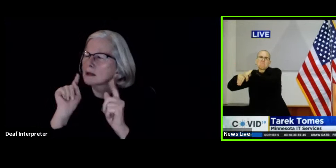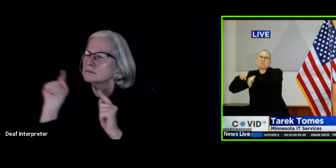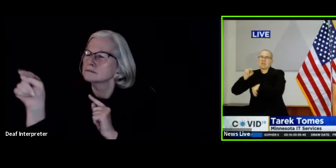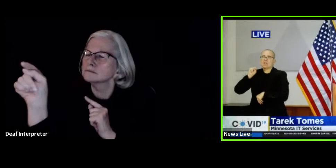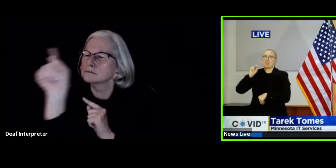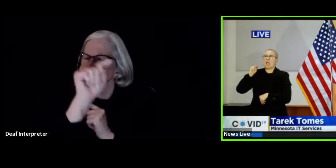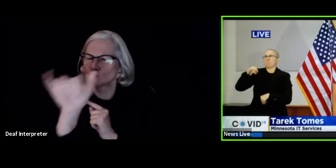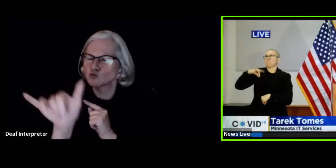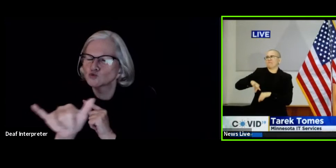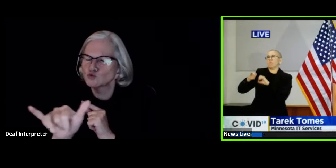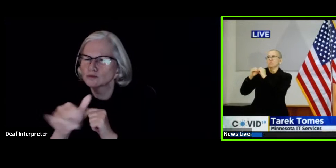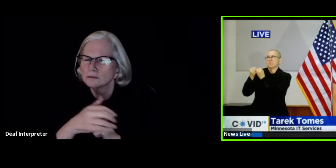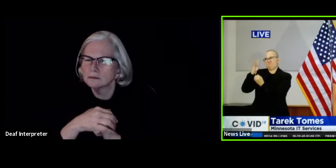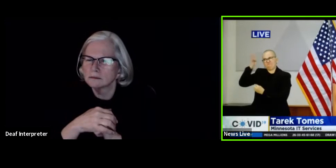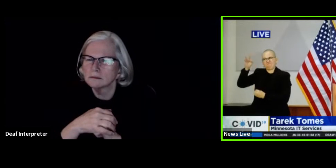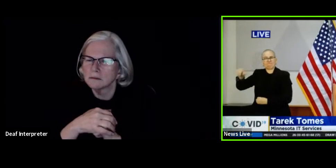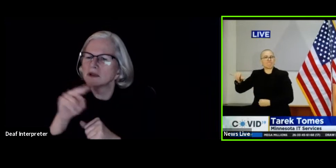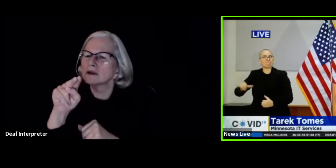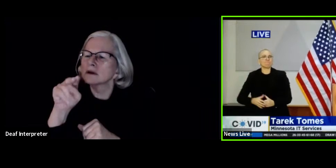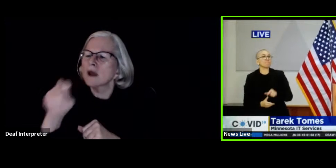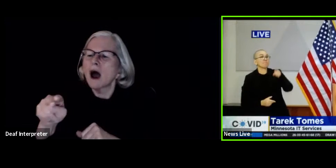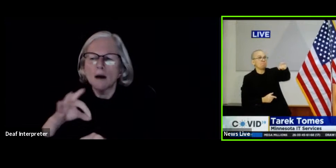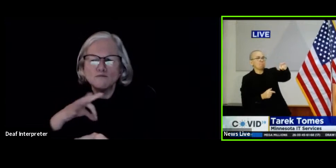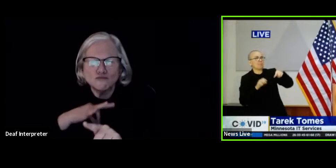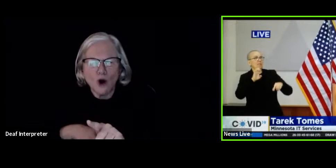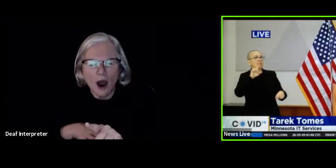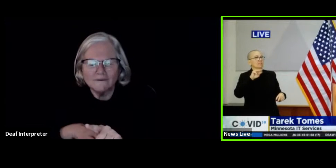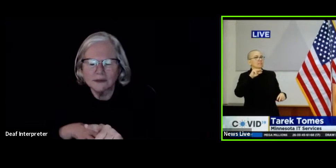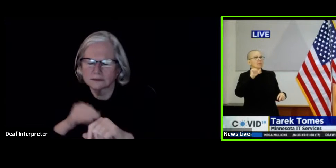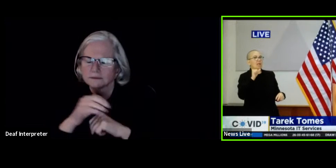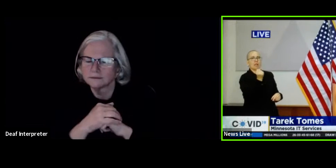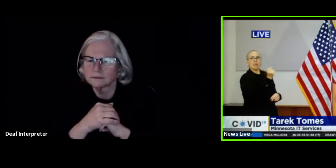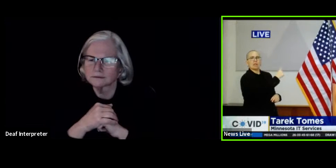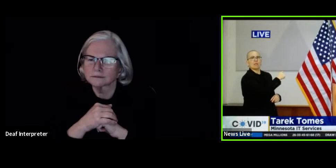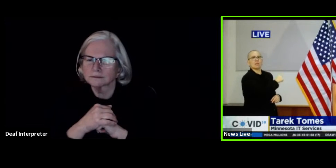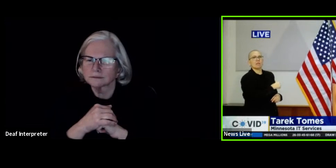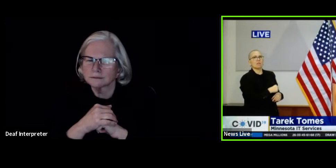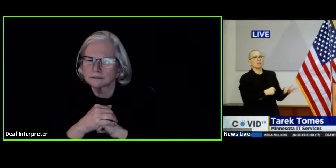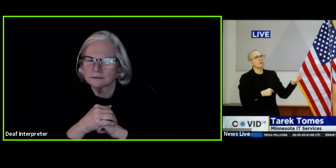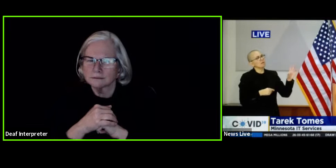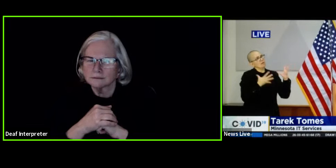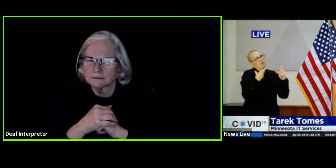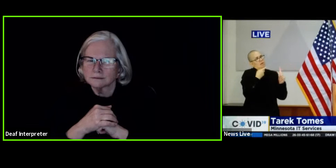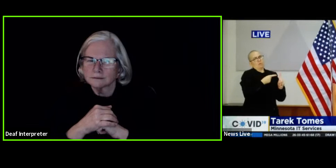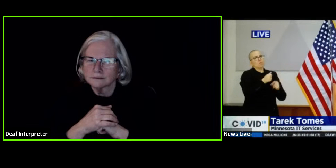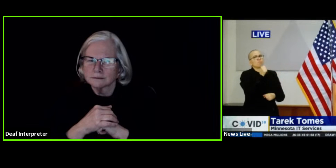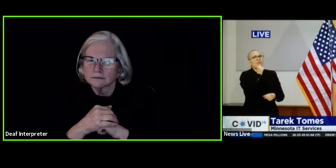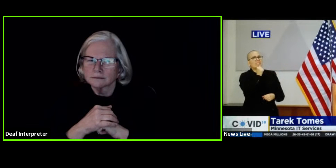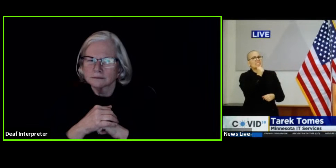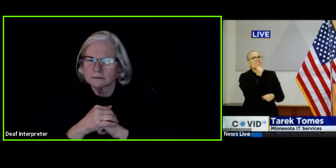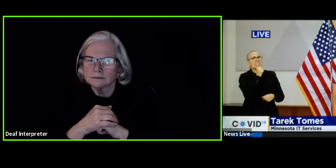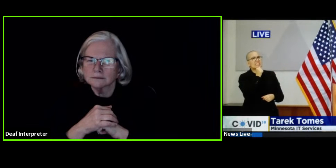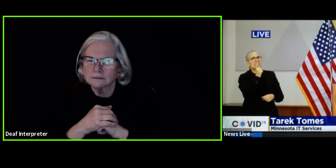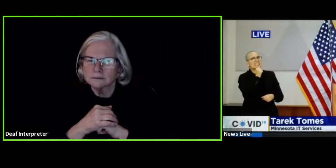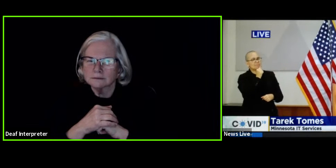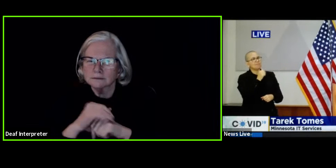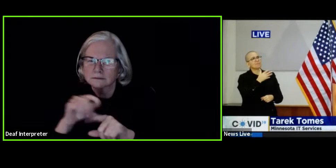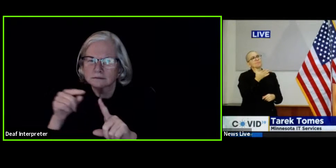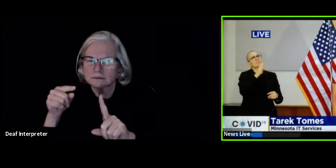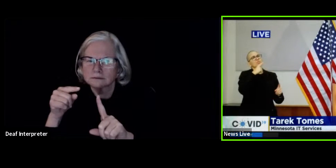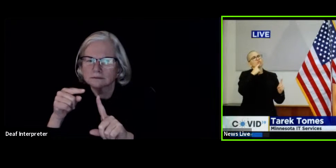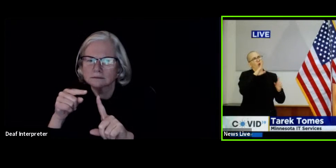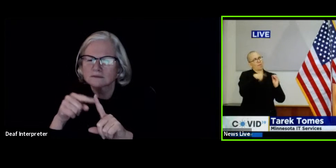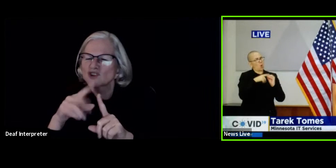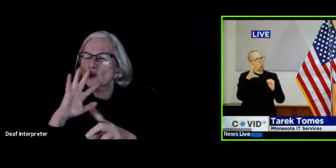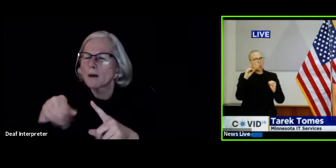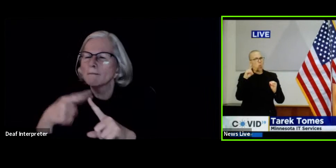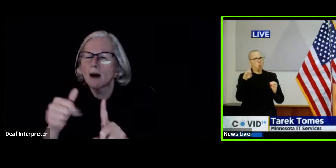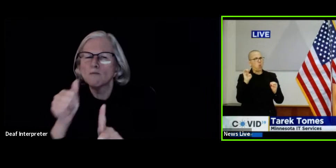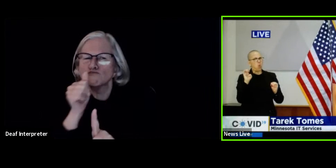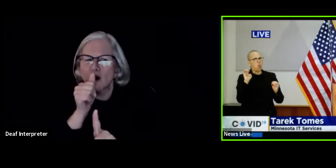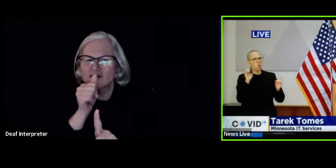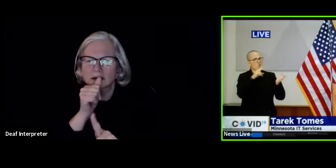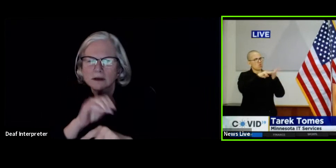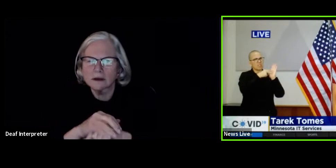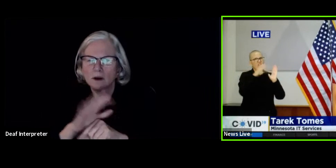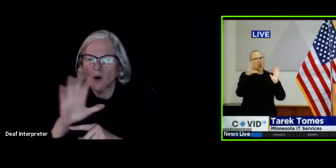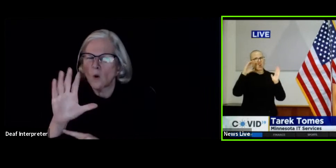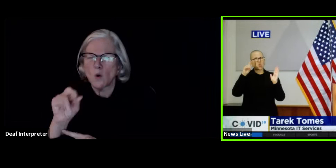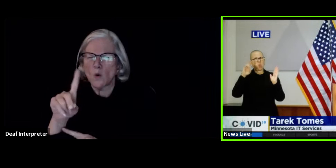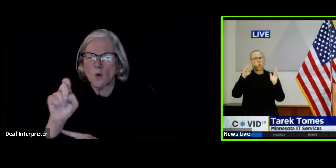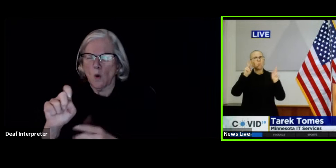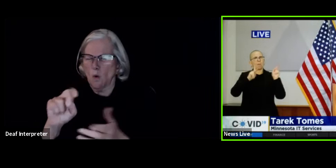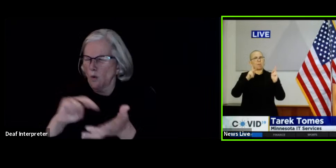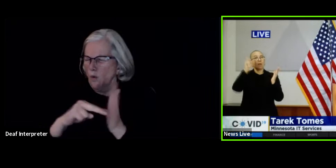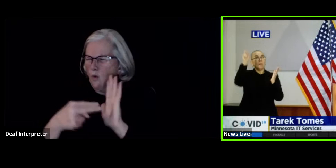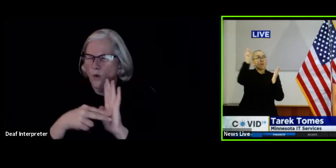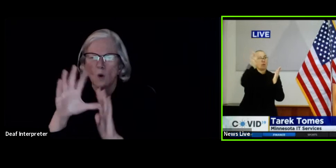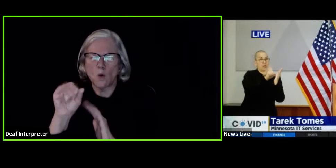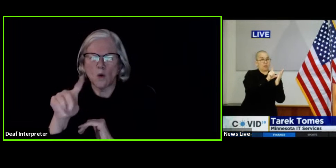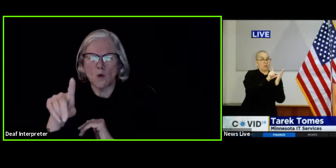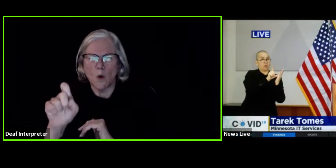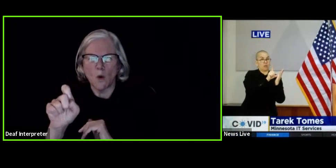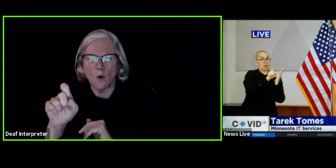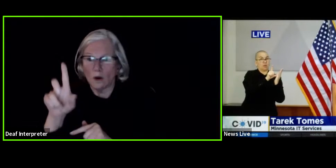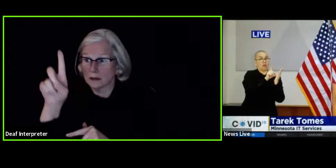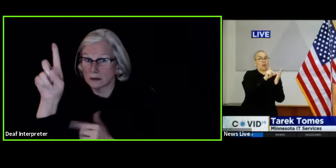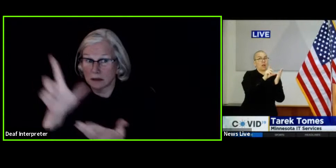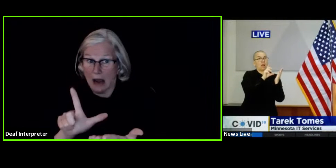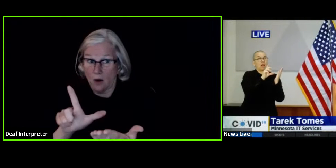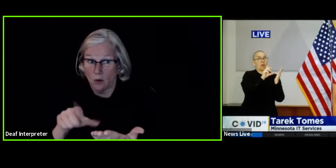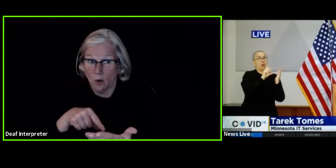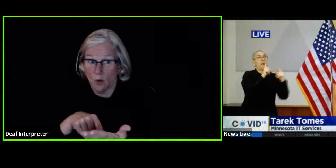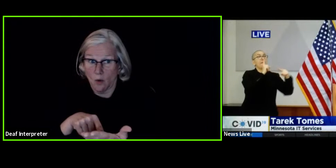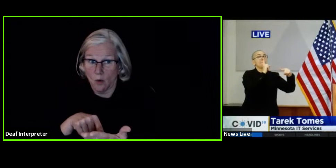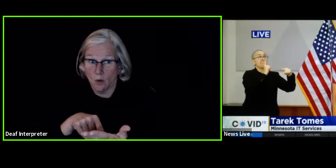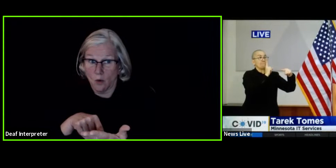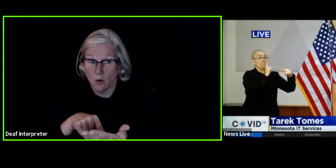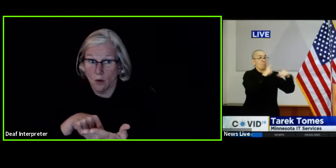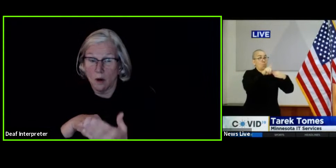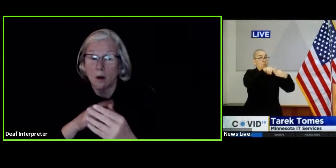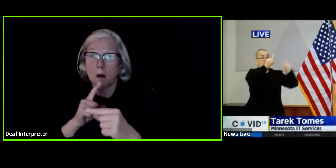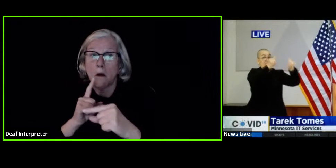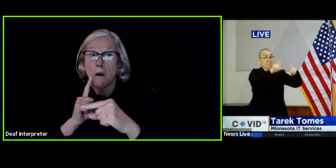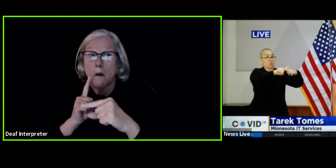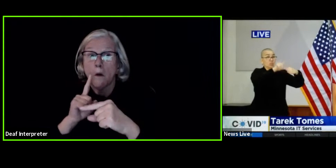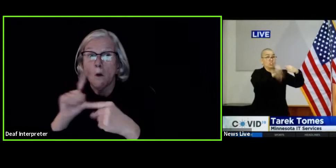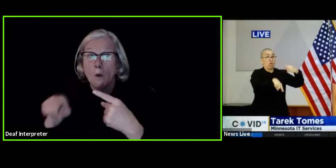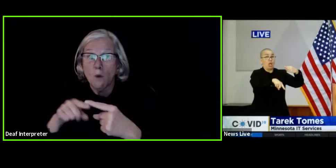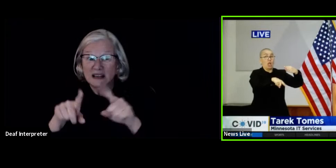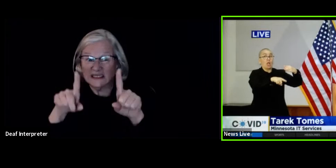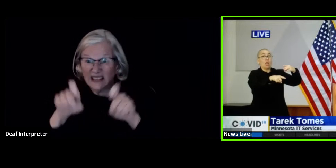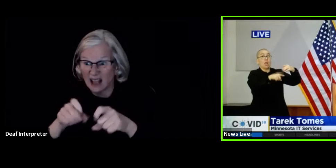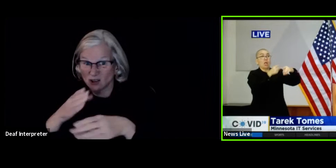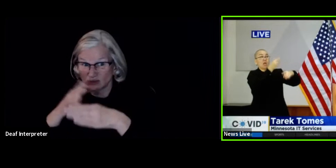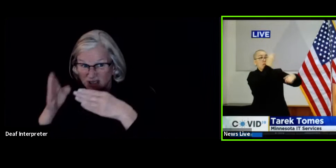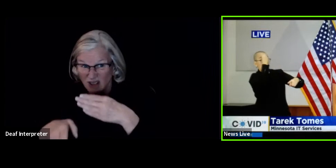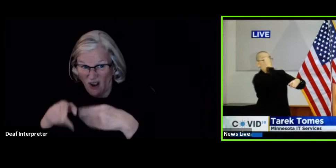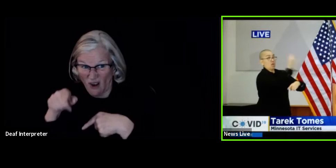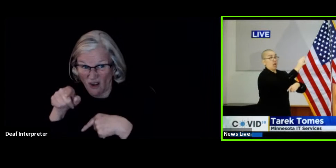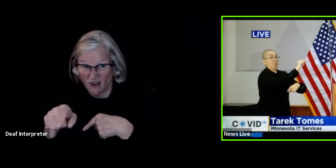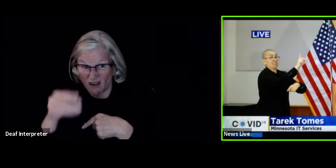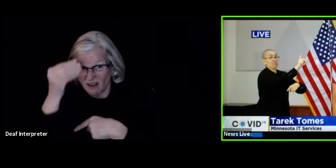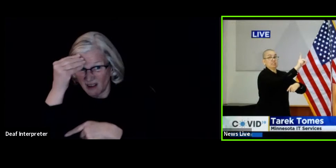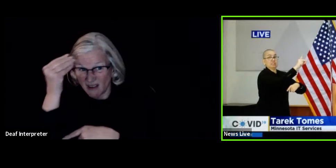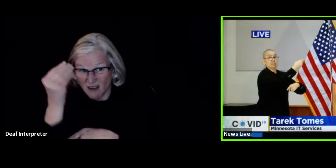AND THEY'RE LAUNCHING A SIMILAR APP IN OTHER JURISDICTIONS AS